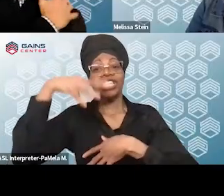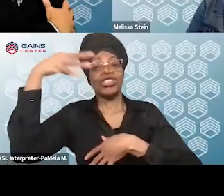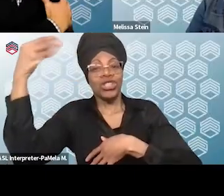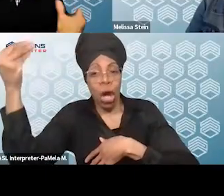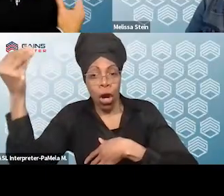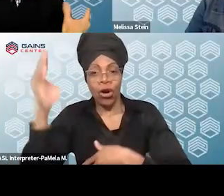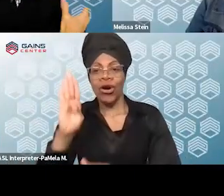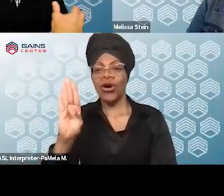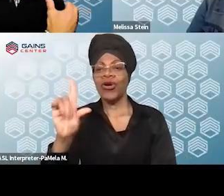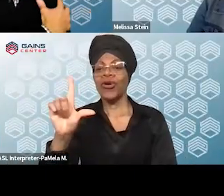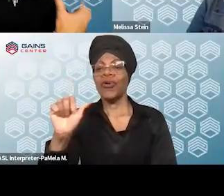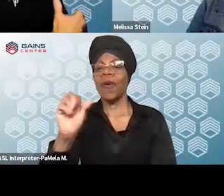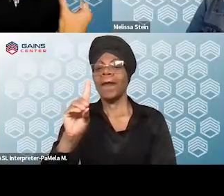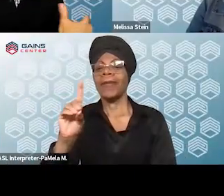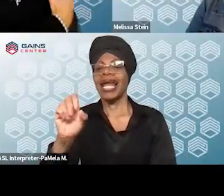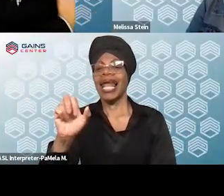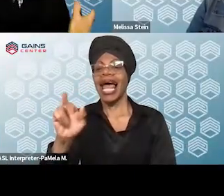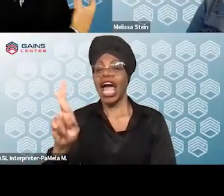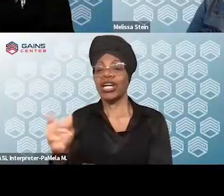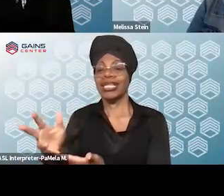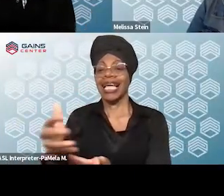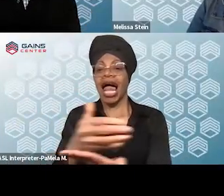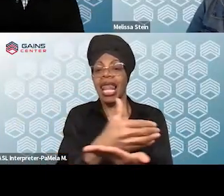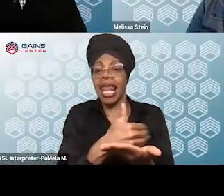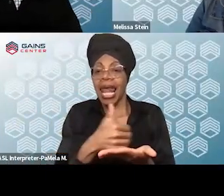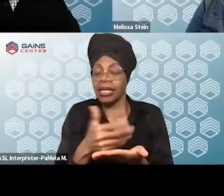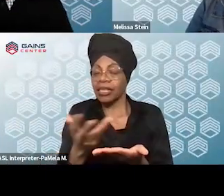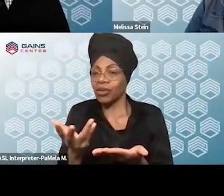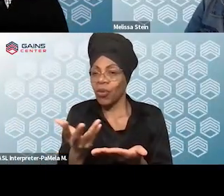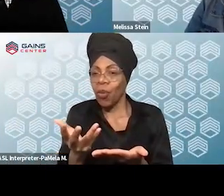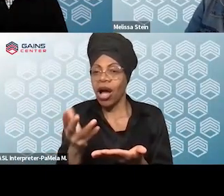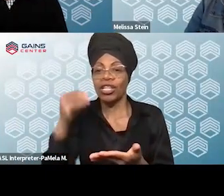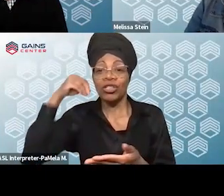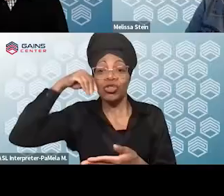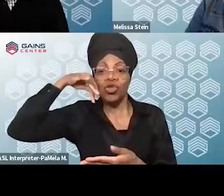That's collecting, in this case, not urine, but collecting sweat over time,